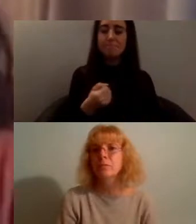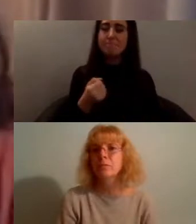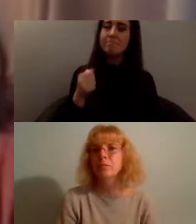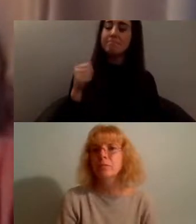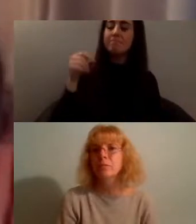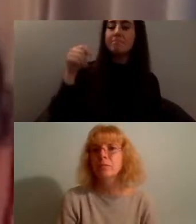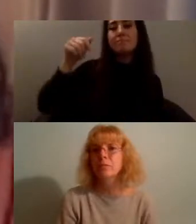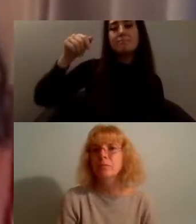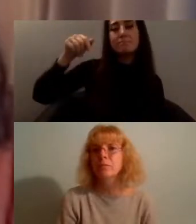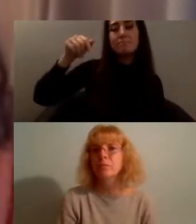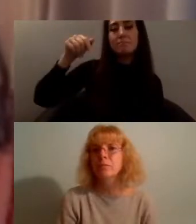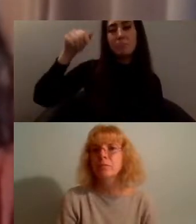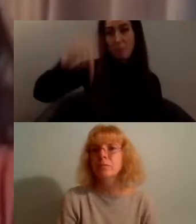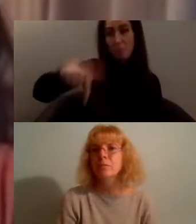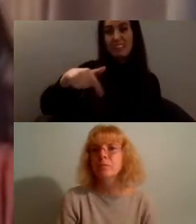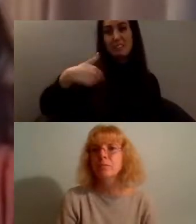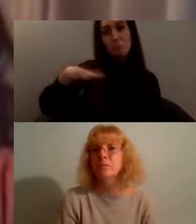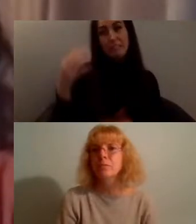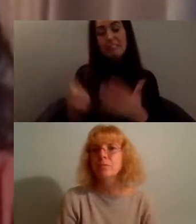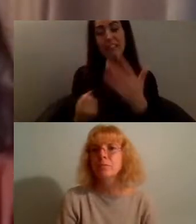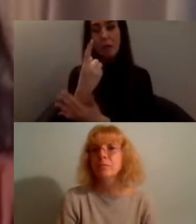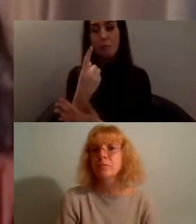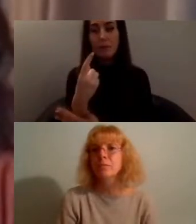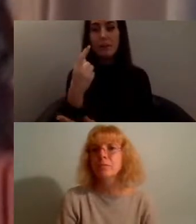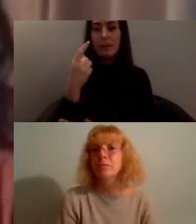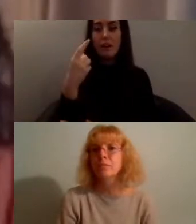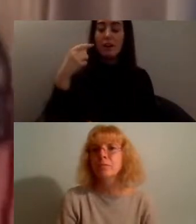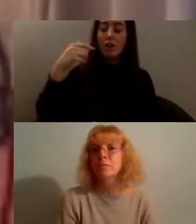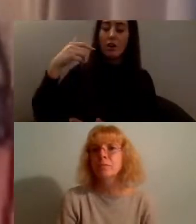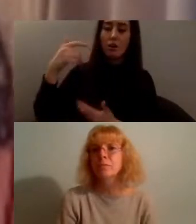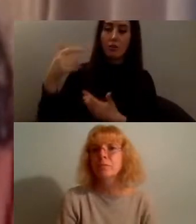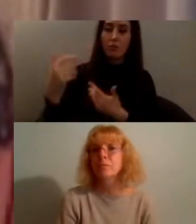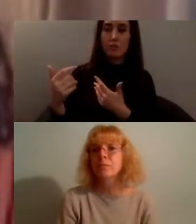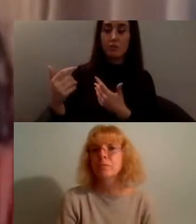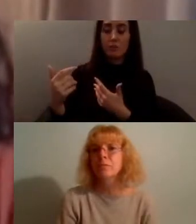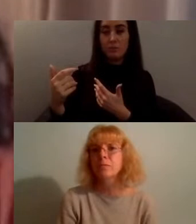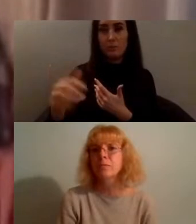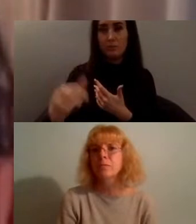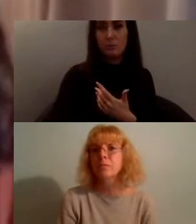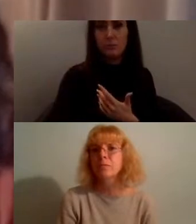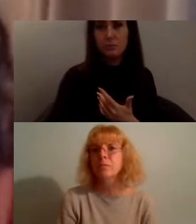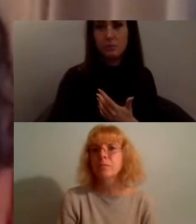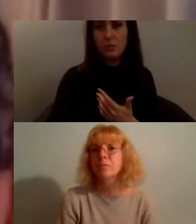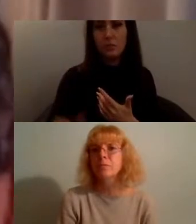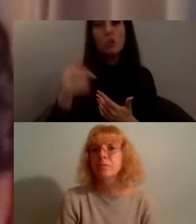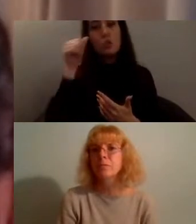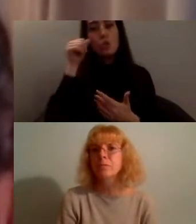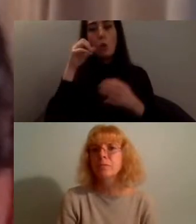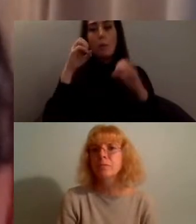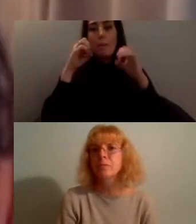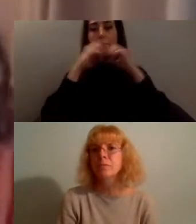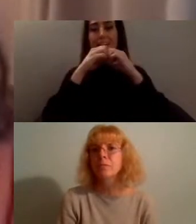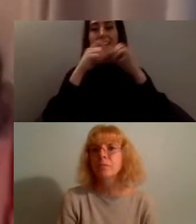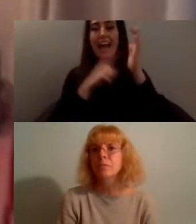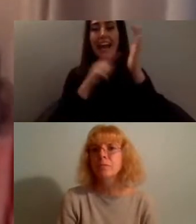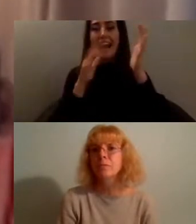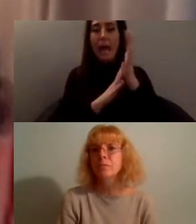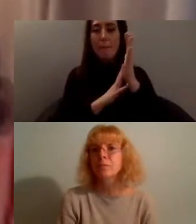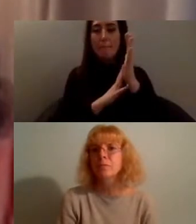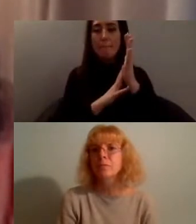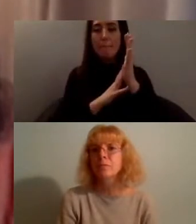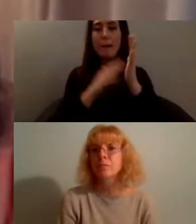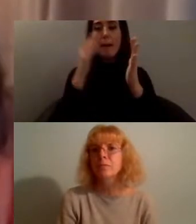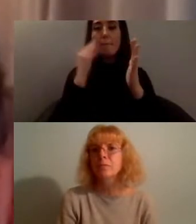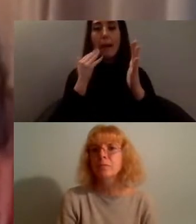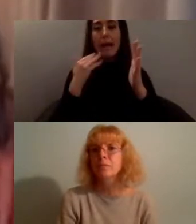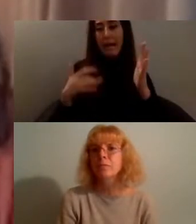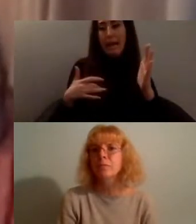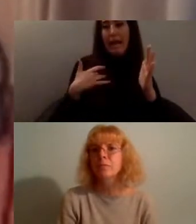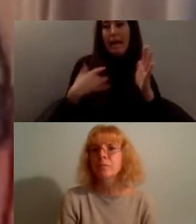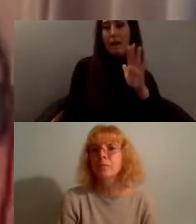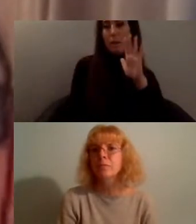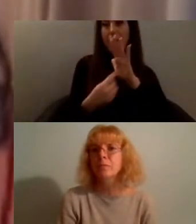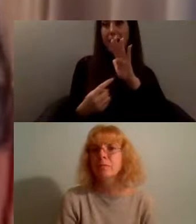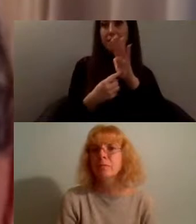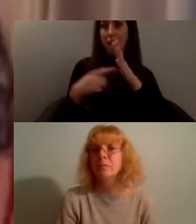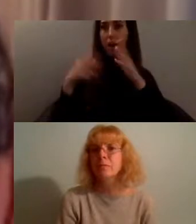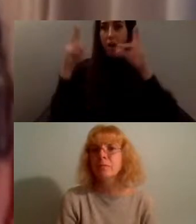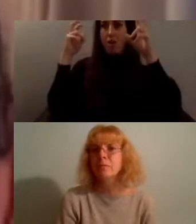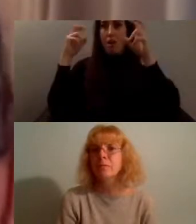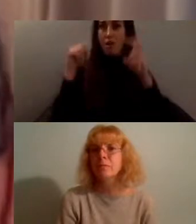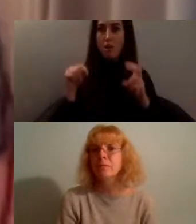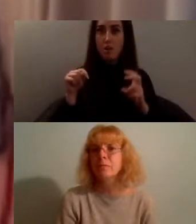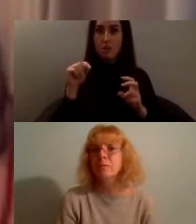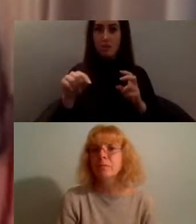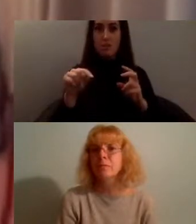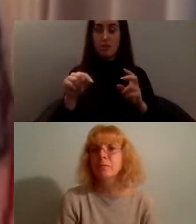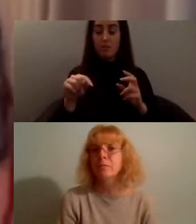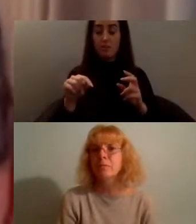happening in in terms of the Black Lives Matter protests with huge like...hugely impactful posts